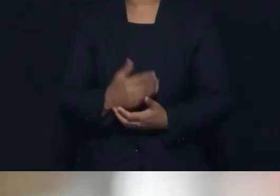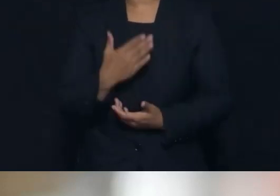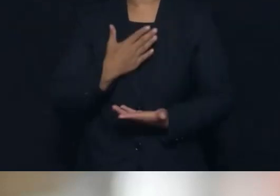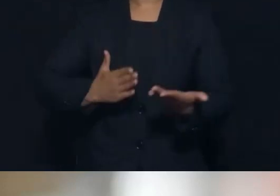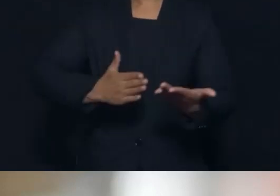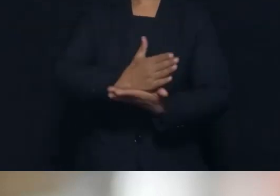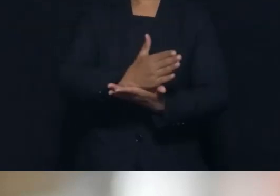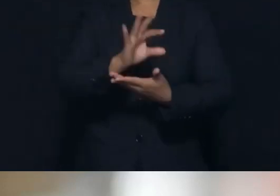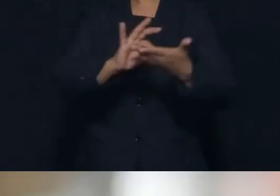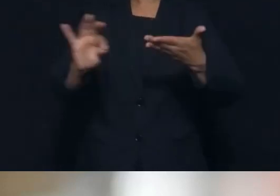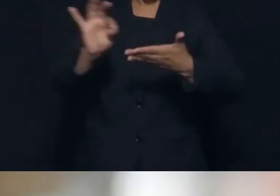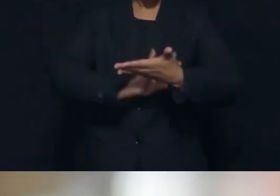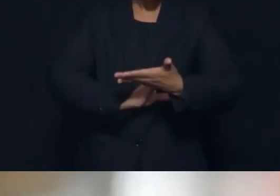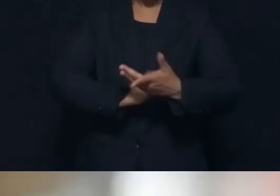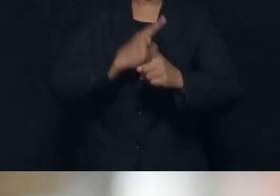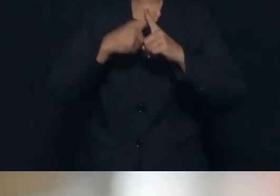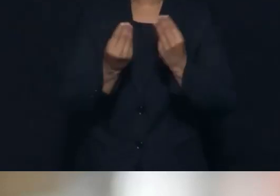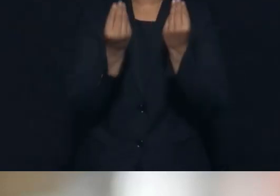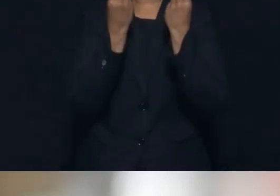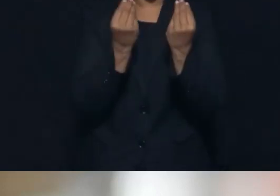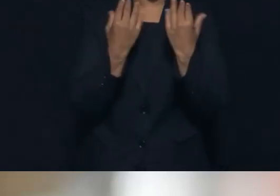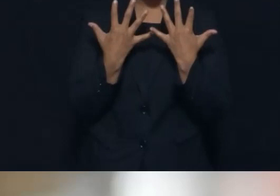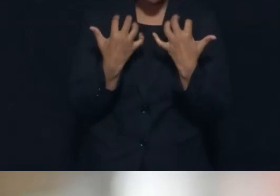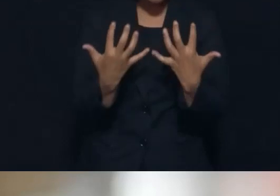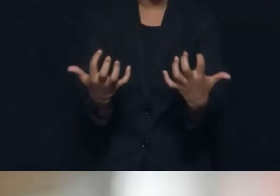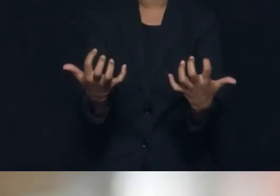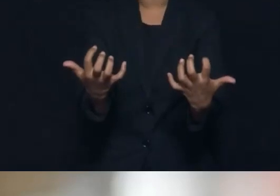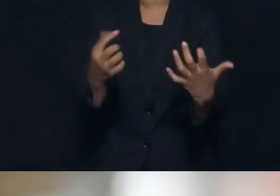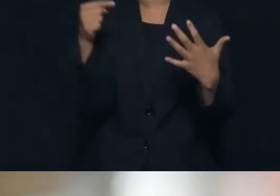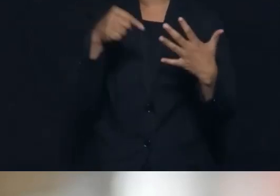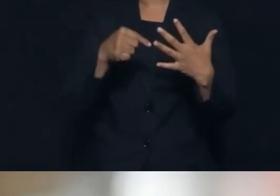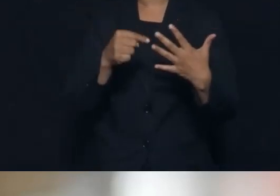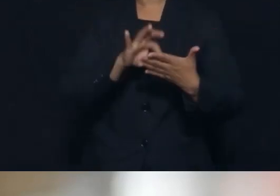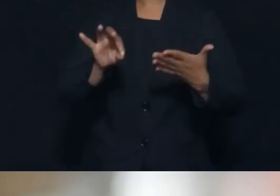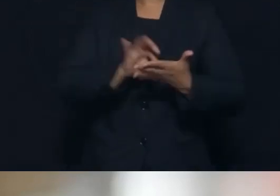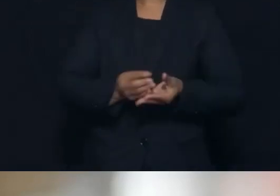When you find your table you can just sit down and relax.